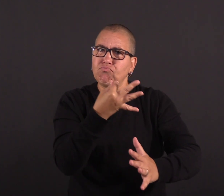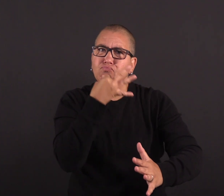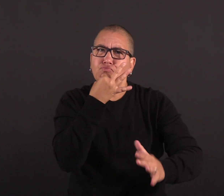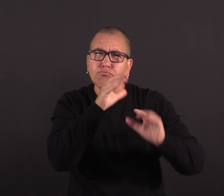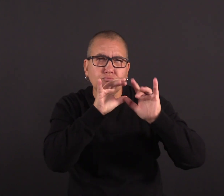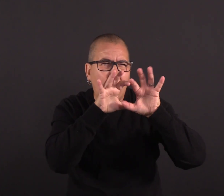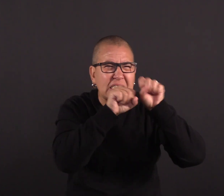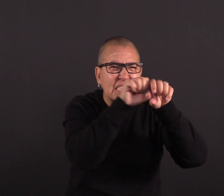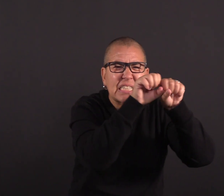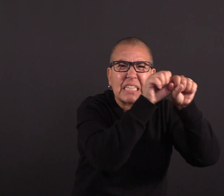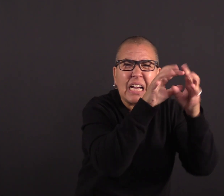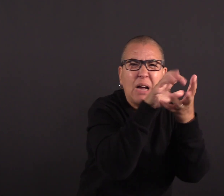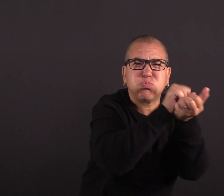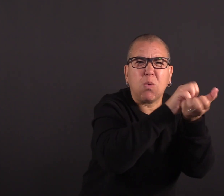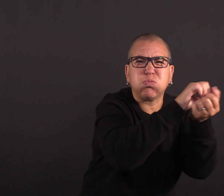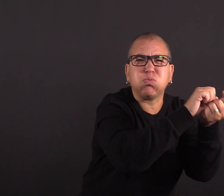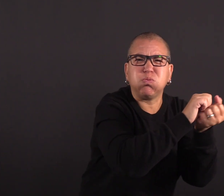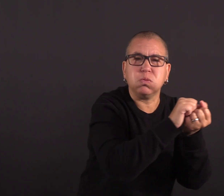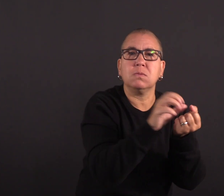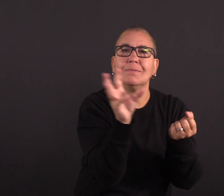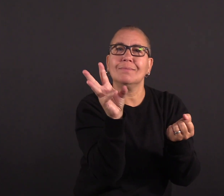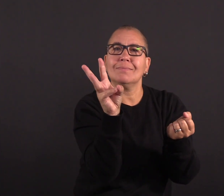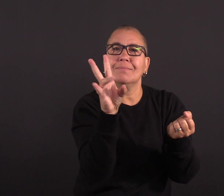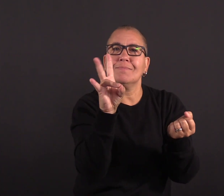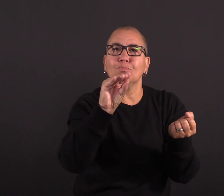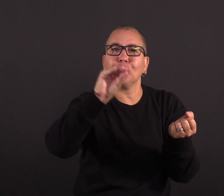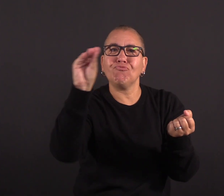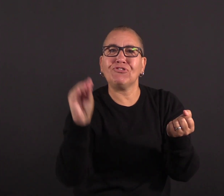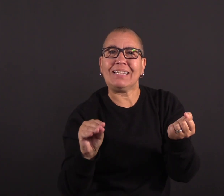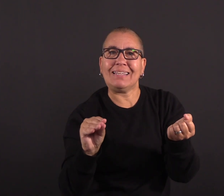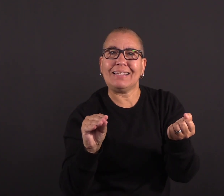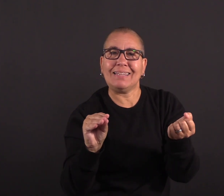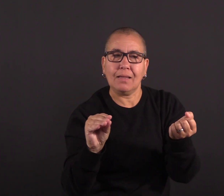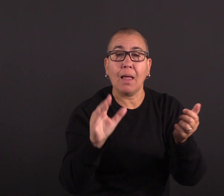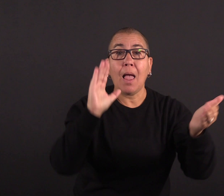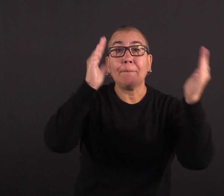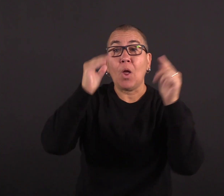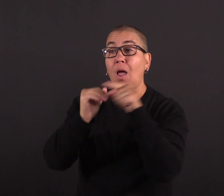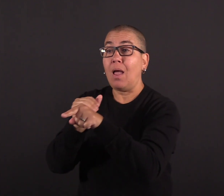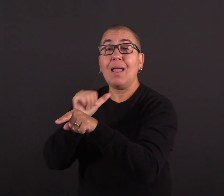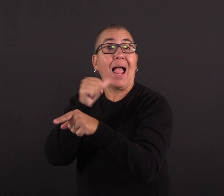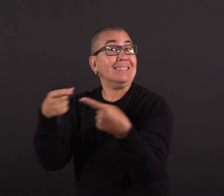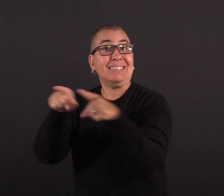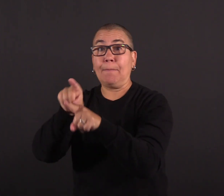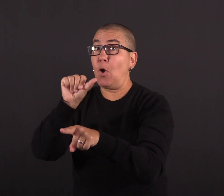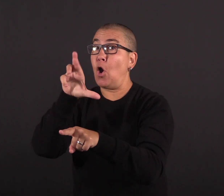"It's absolutely fascinating because this is a subject that is clearly under-studied," said Dr.